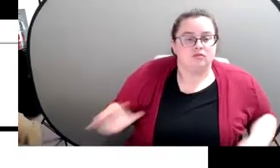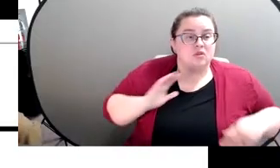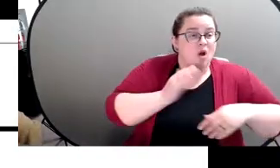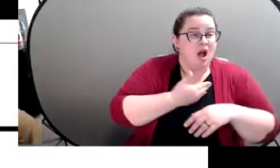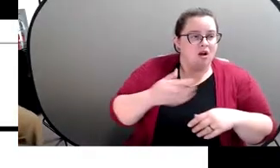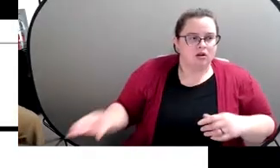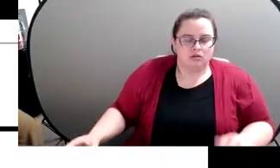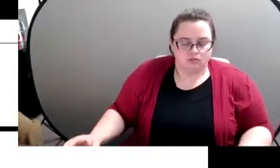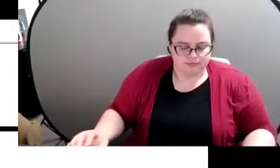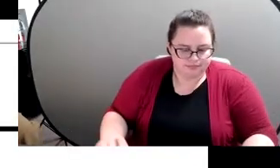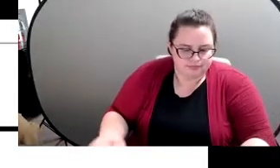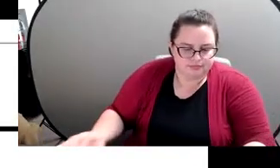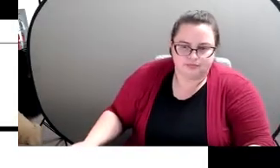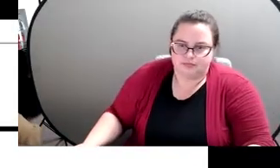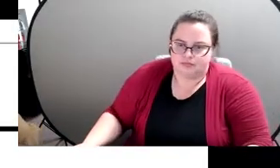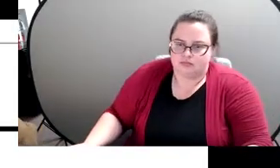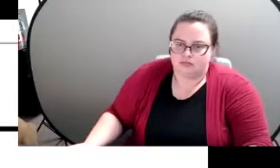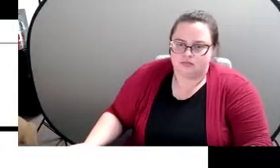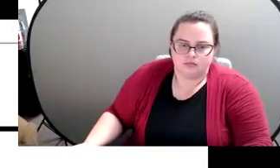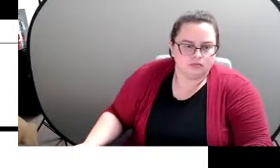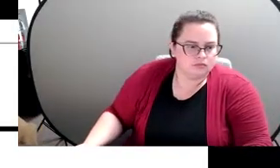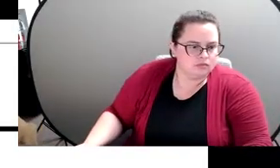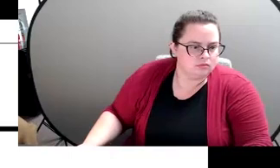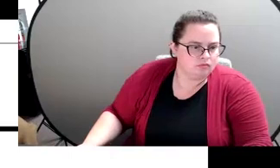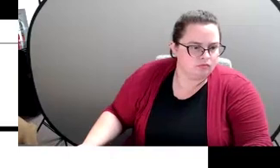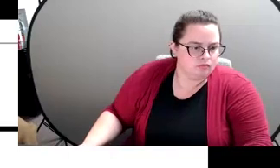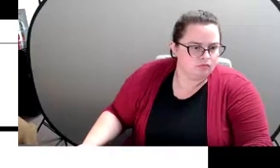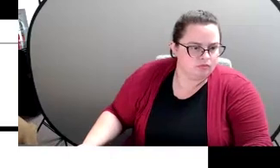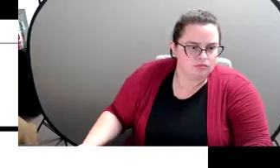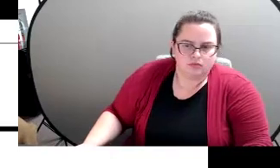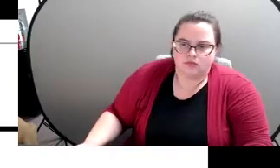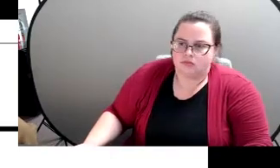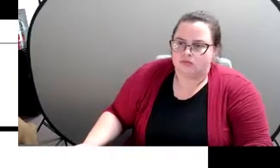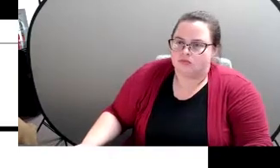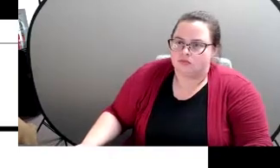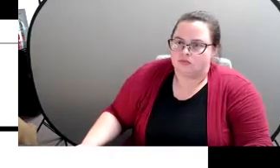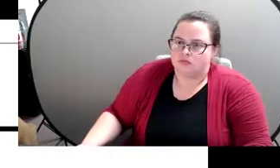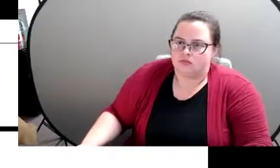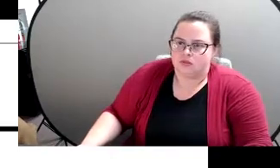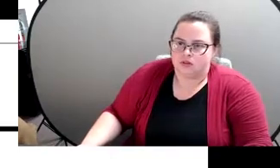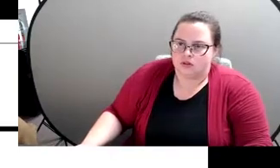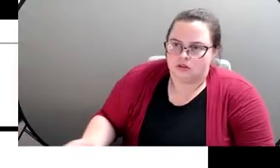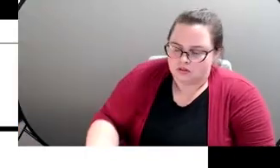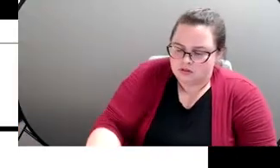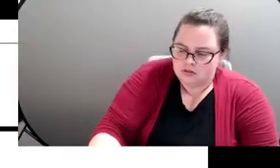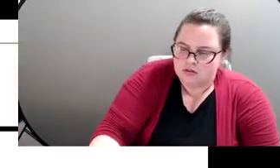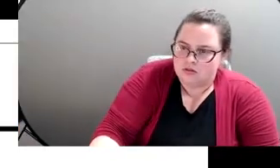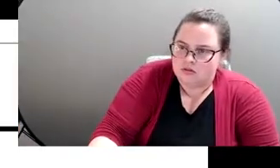I believe it's on page two of the file there, but there's some guidance there to help you.